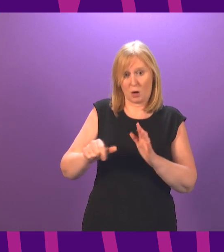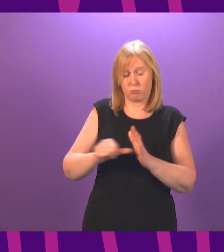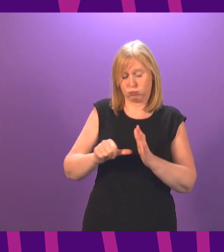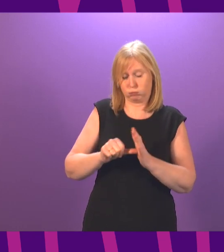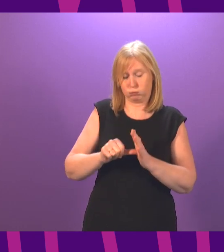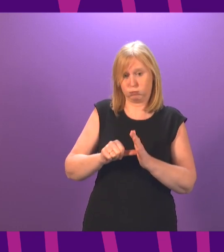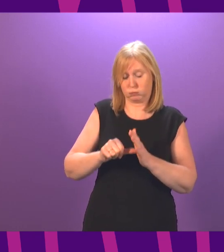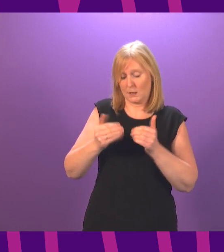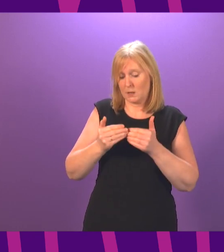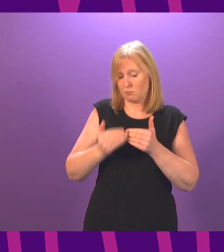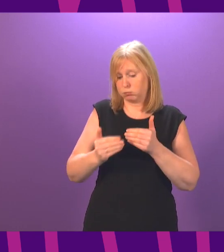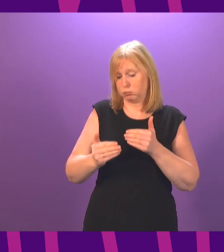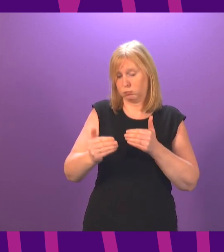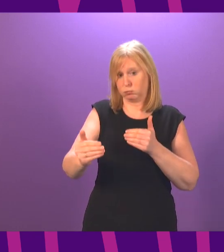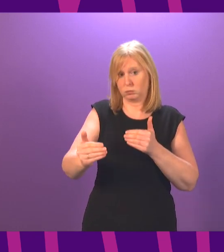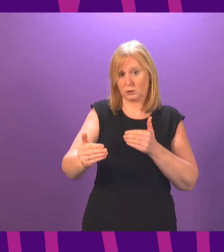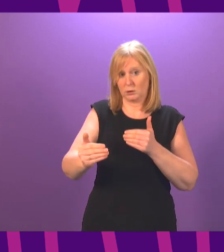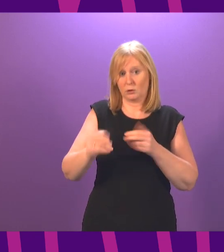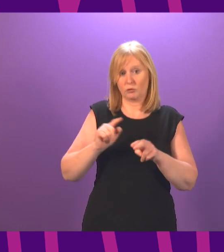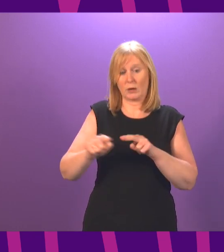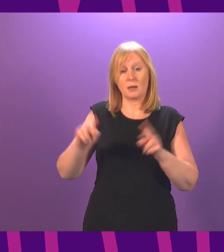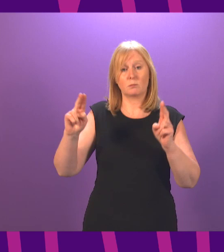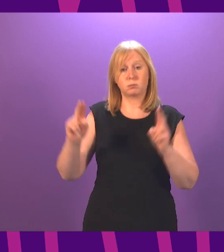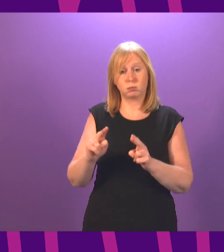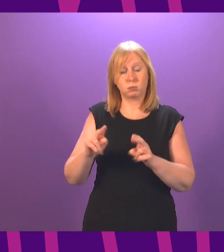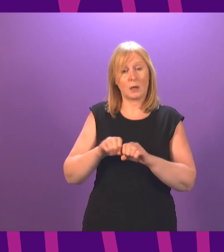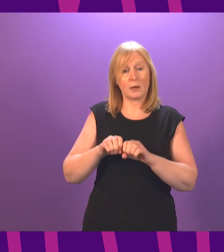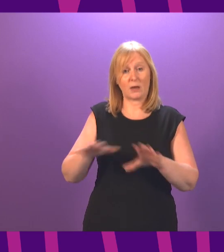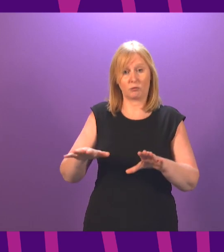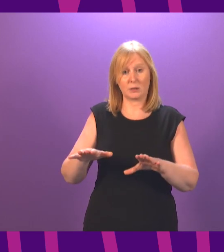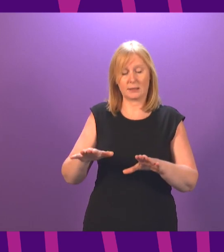of getting us through the next phase of the pandemic. We are perhaps at the most dangerous